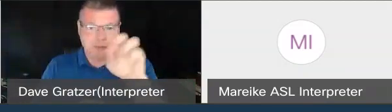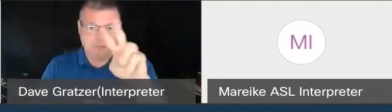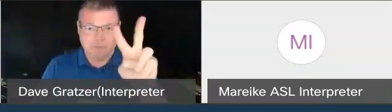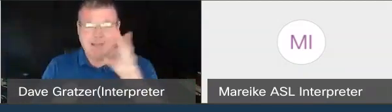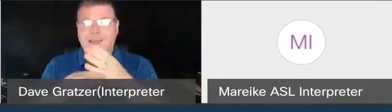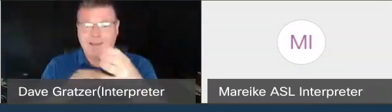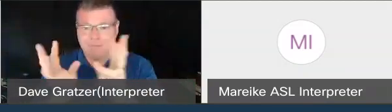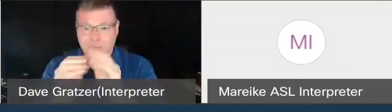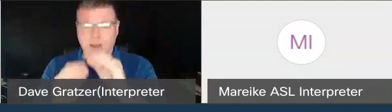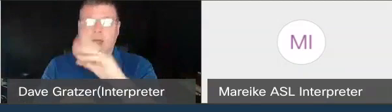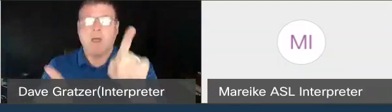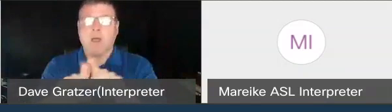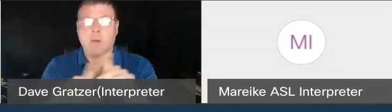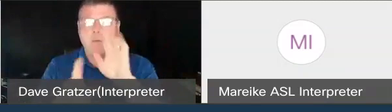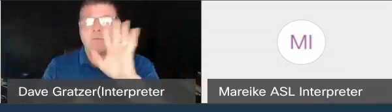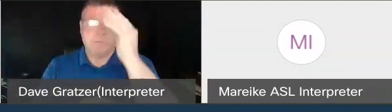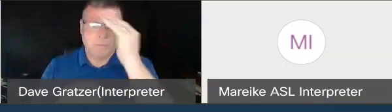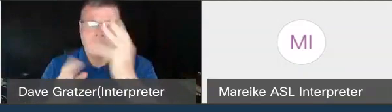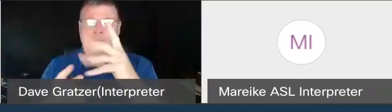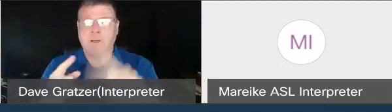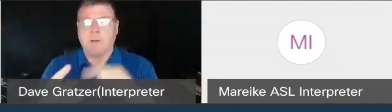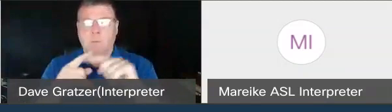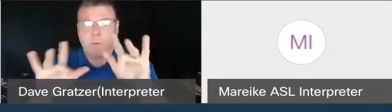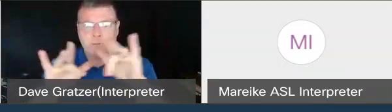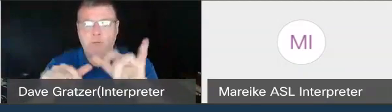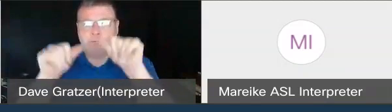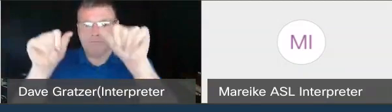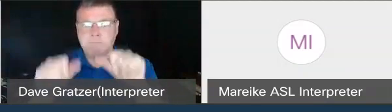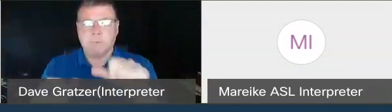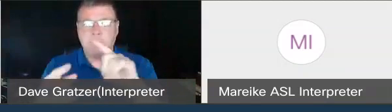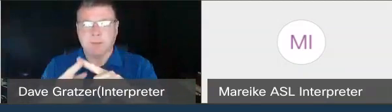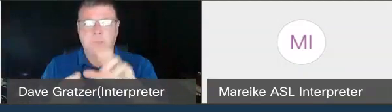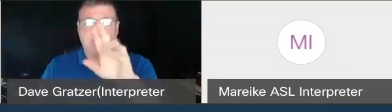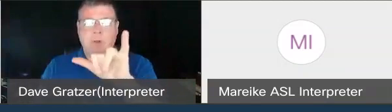We also will notify you when the webinar recording is posted to SAMHSA's YouTube channel.